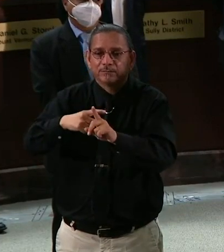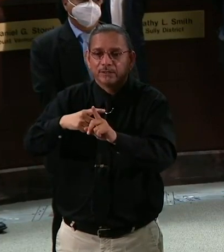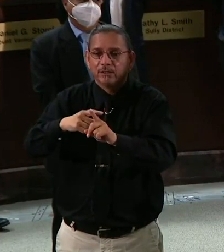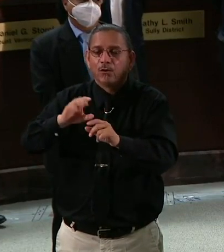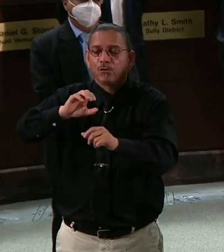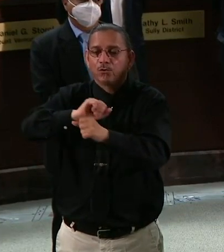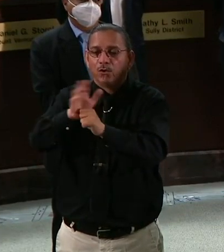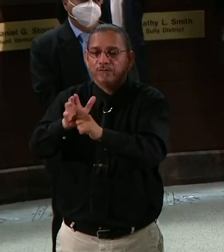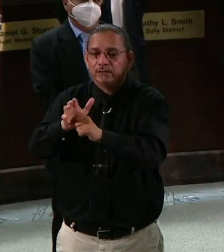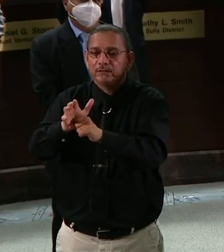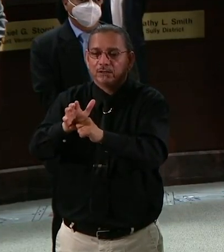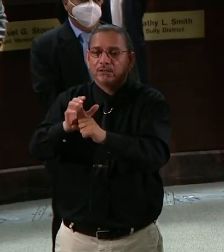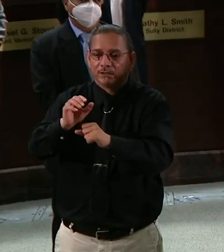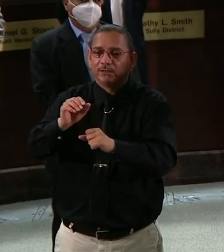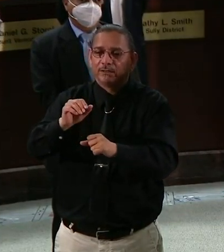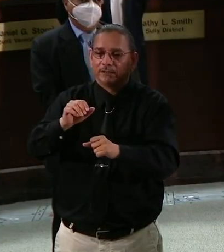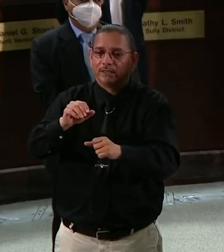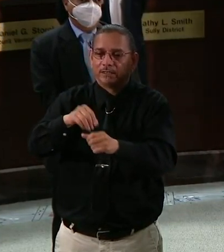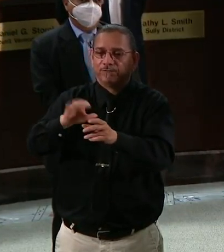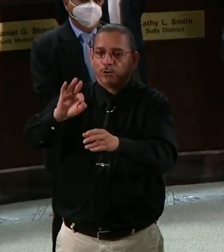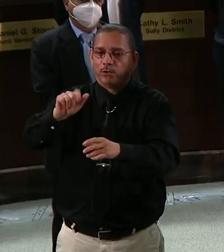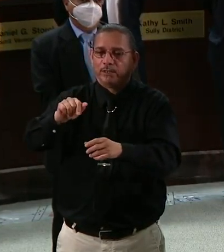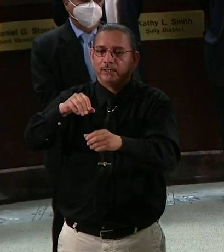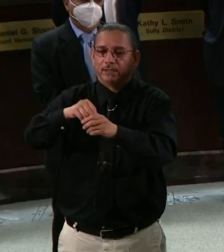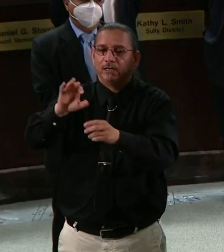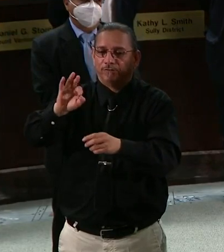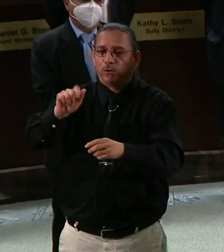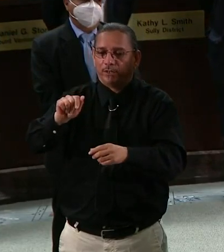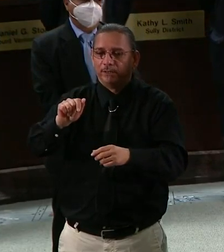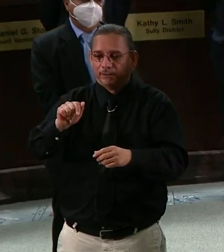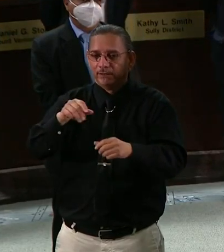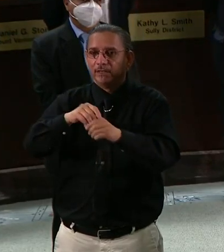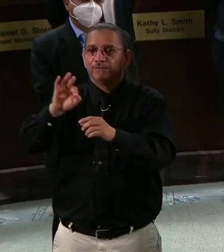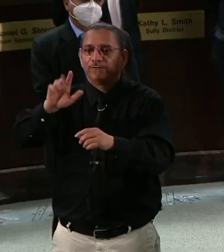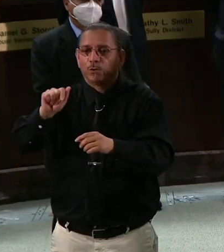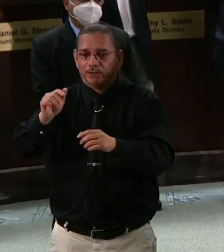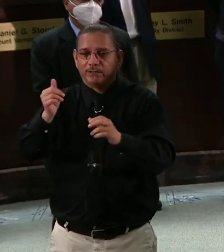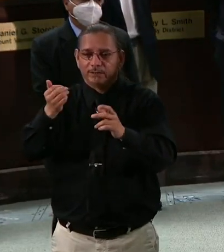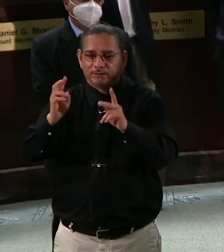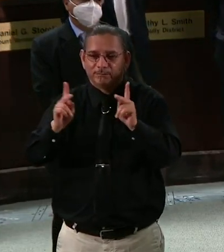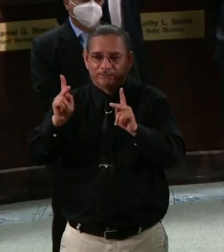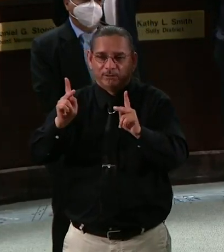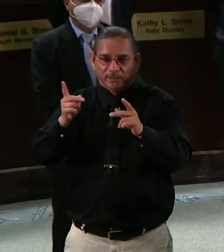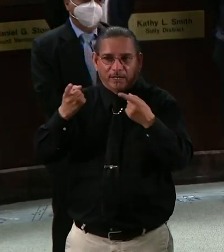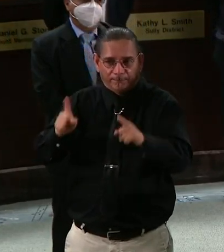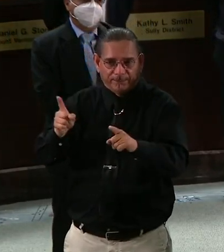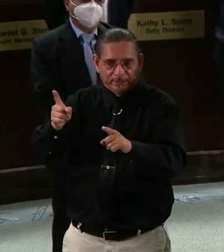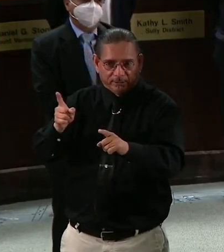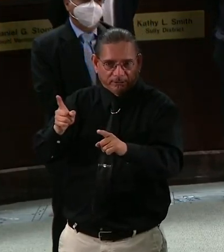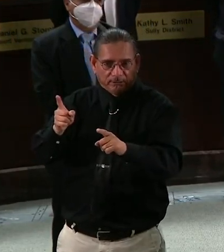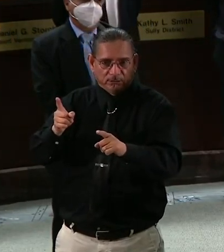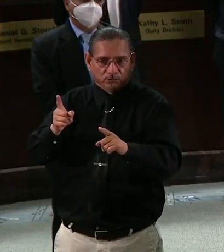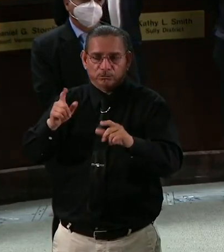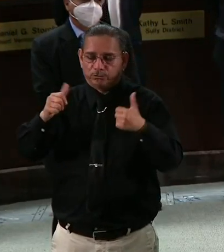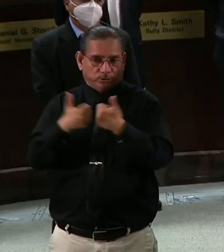TOTAL OF SIX. IN THE- I IN